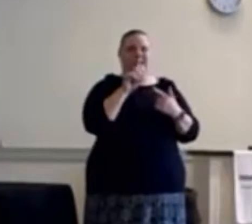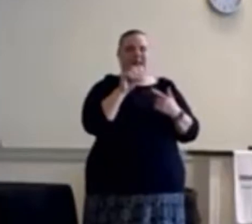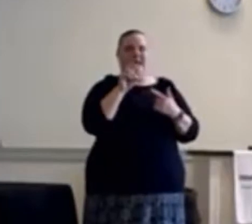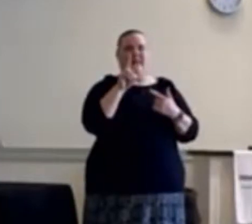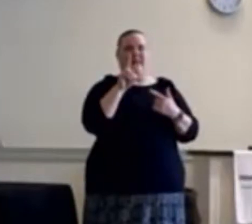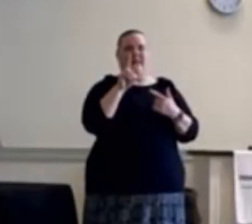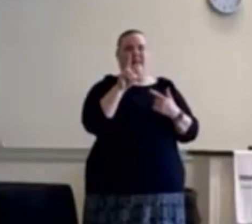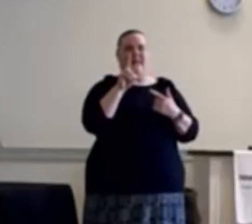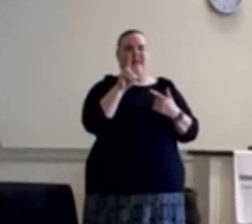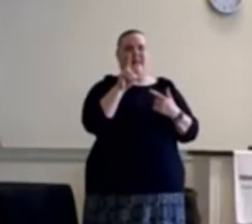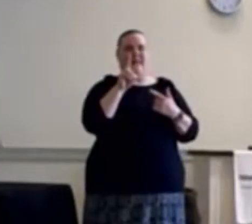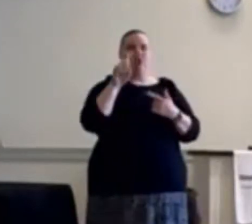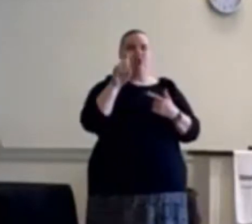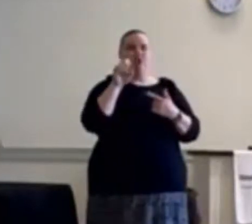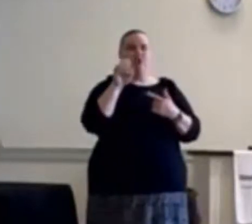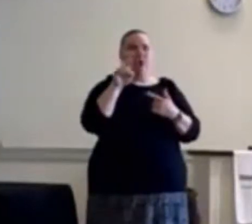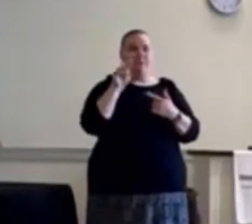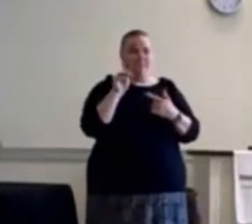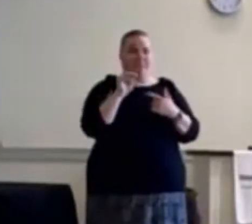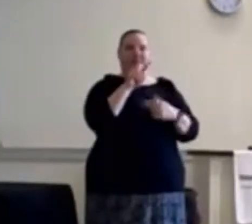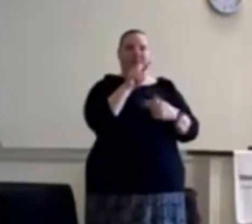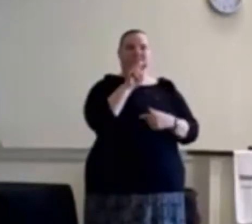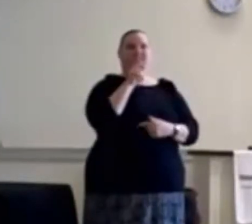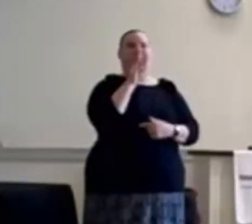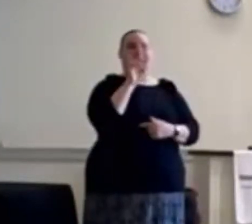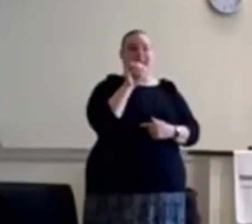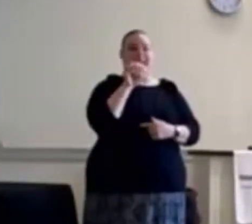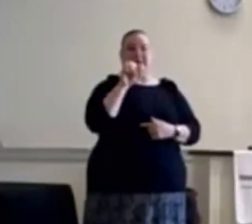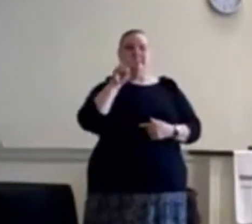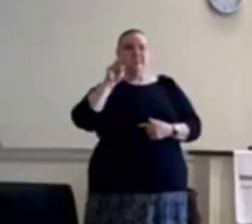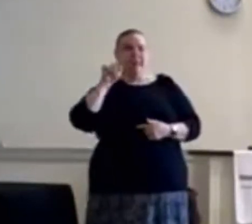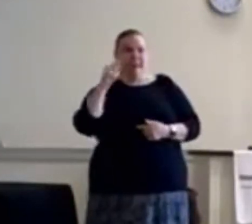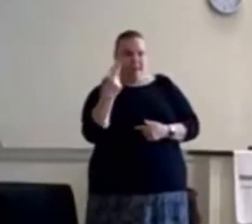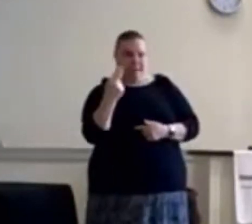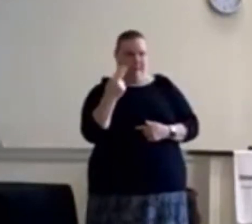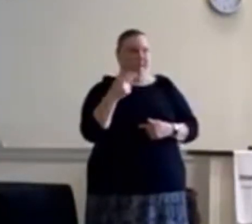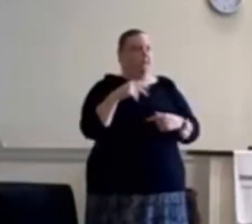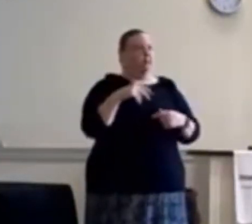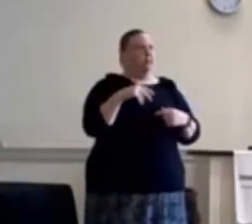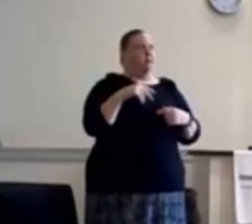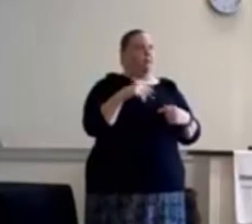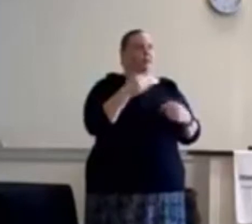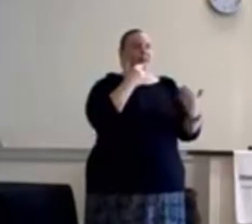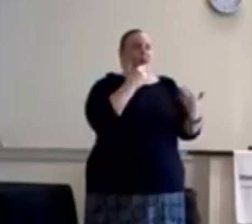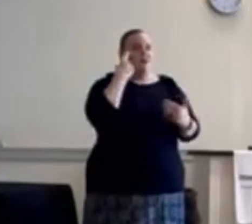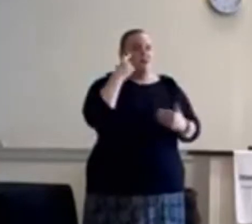job, and Vicki Smith. I also want to give special thanks to Sheri Badger, Holly